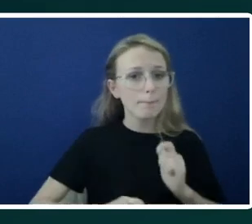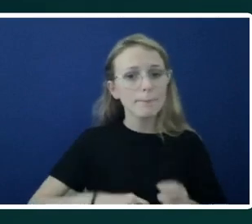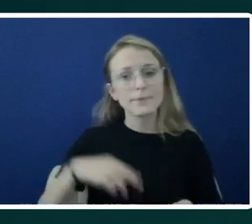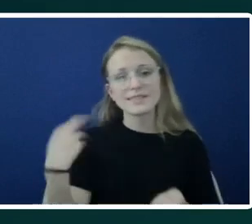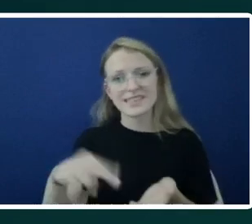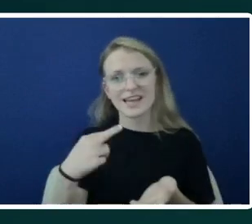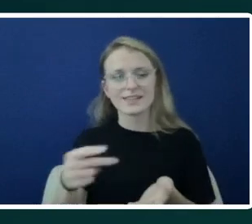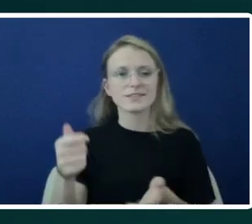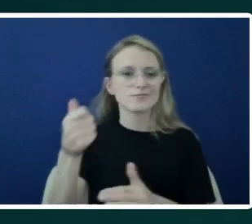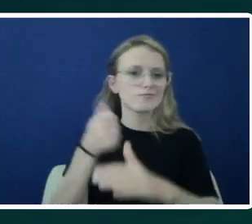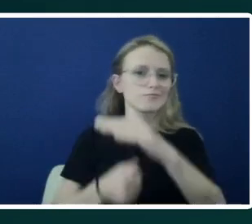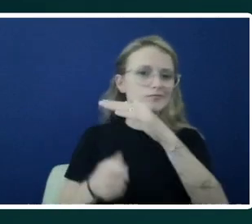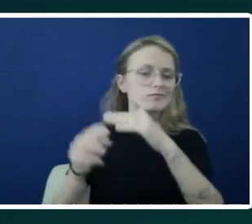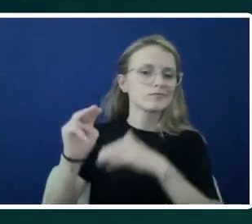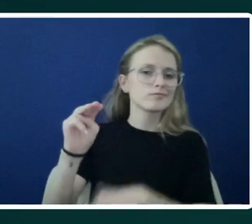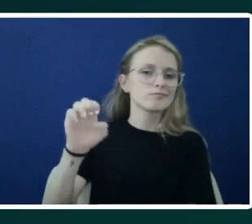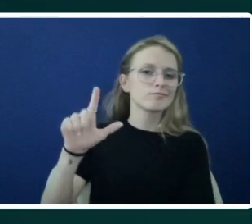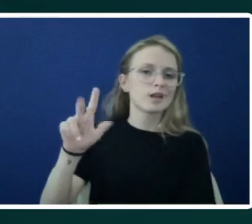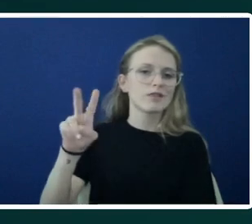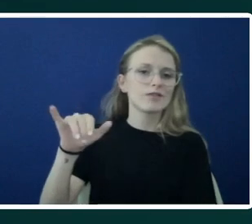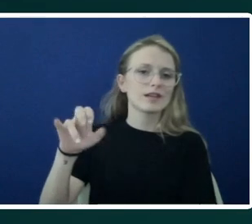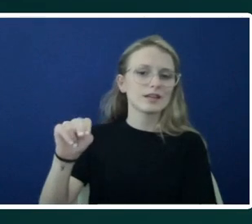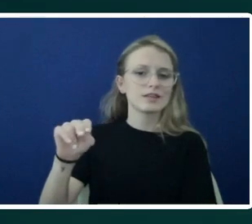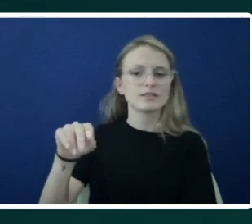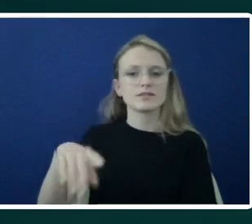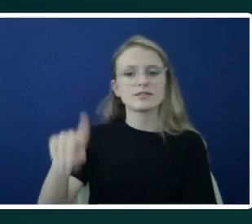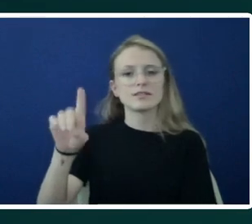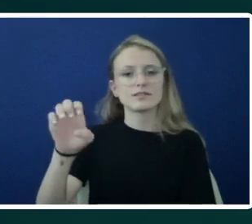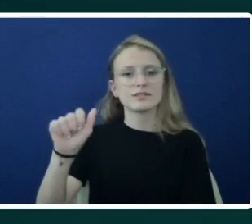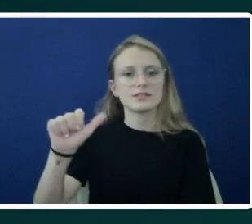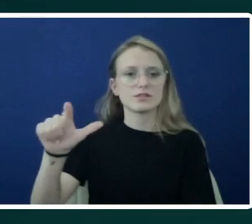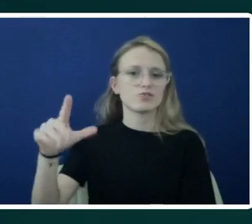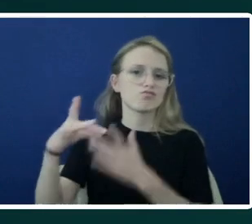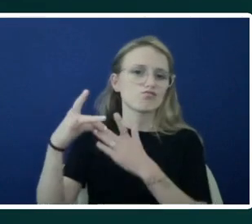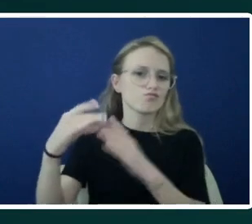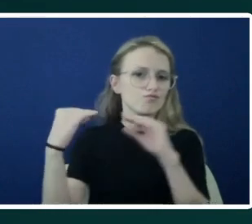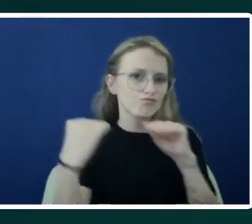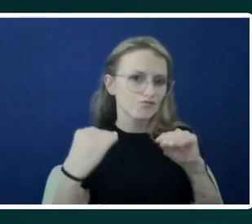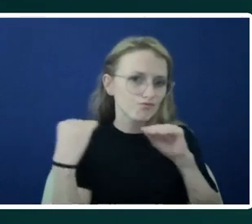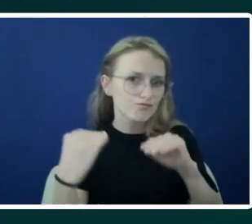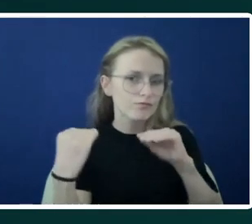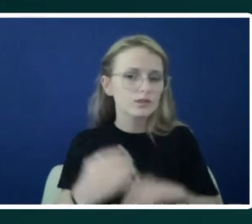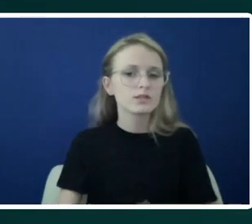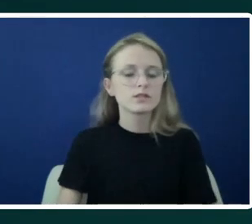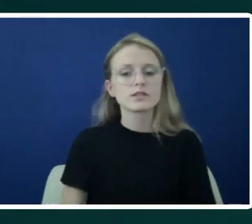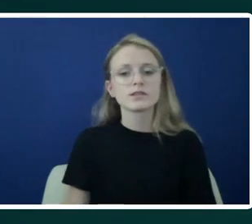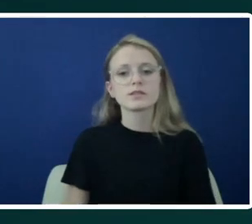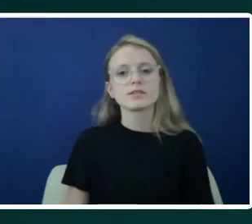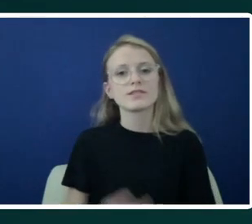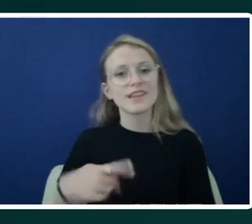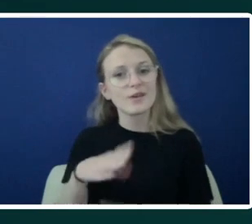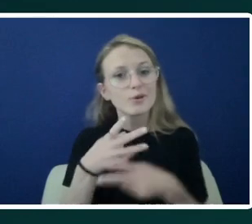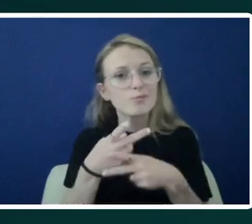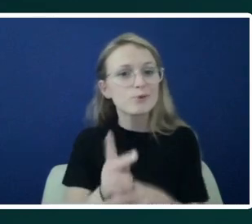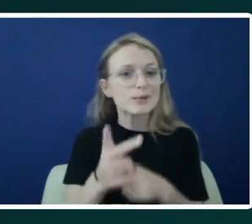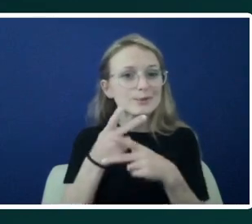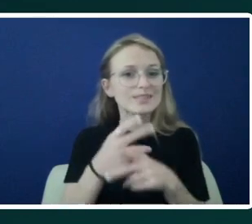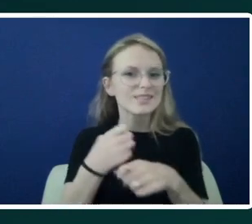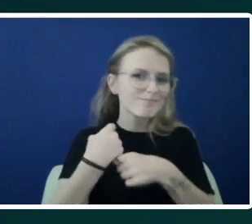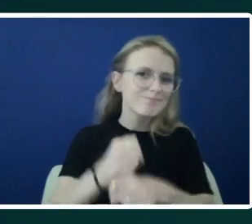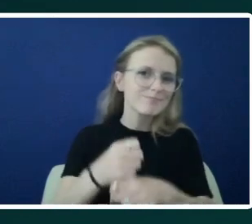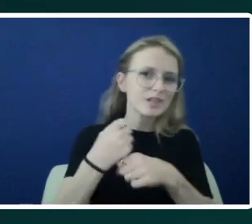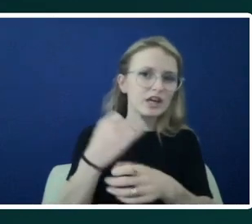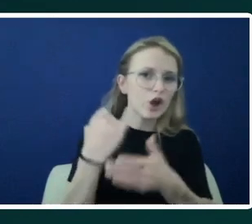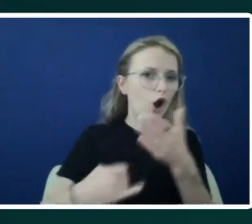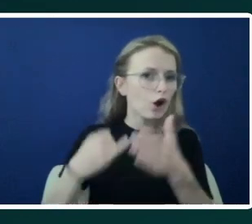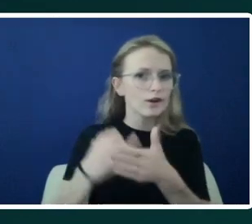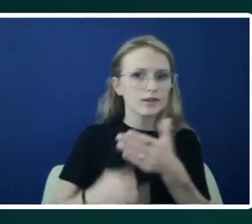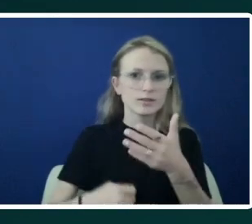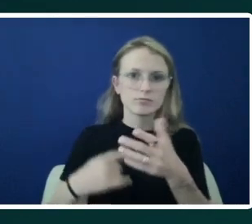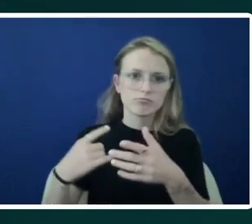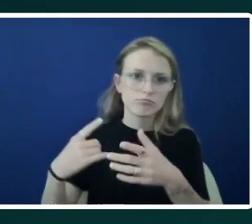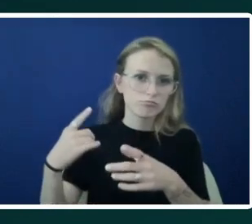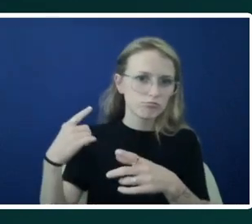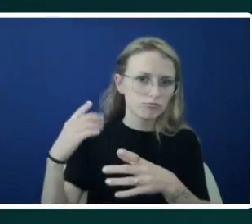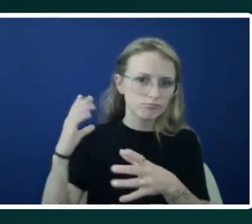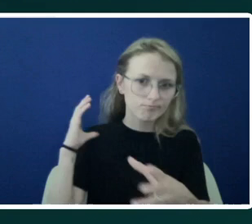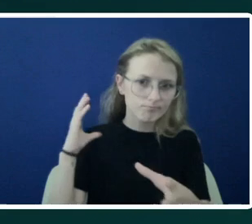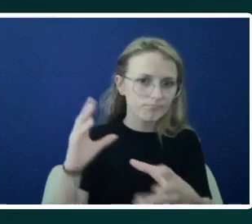of Melvin Deal. And they were producing art throughout that -- throughout all of that work.